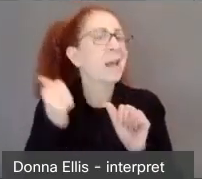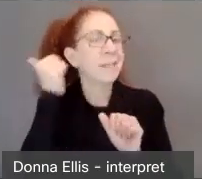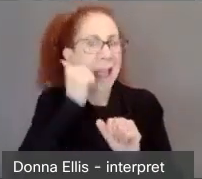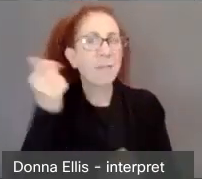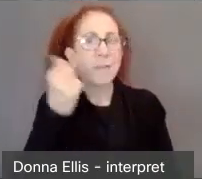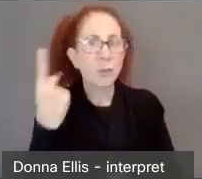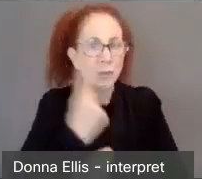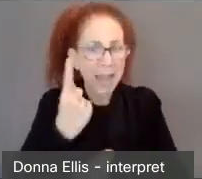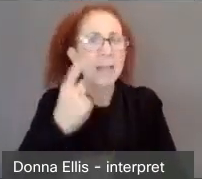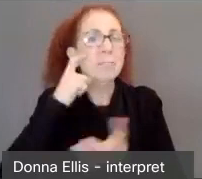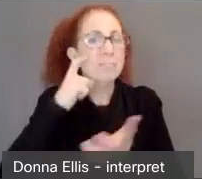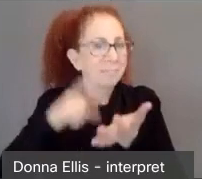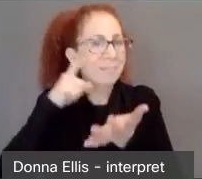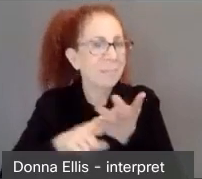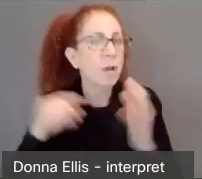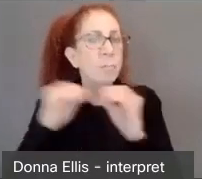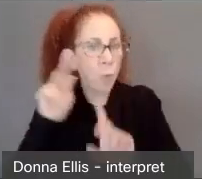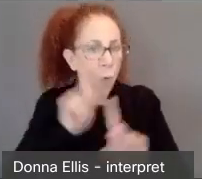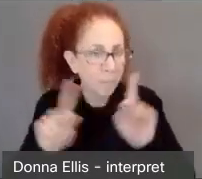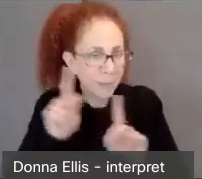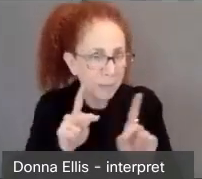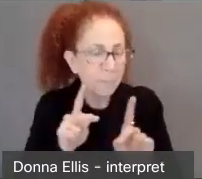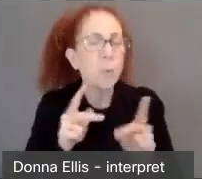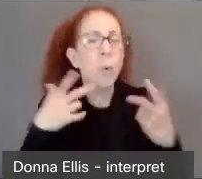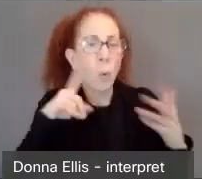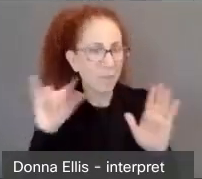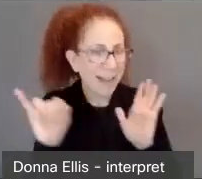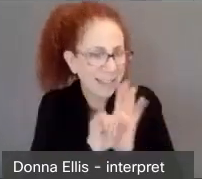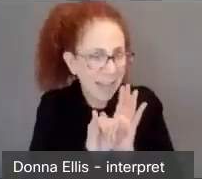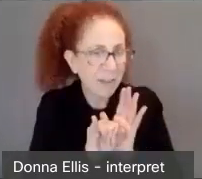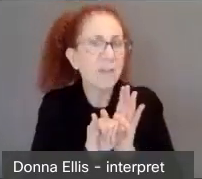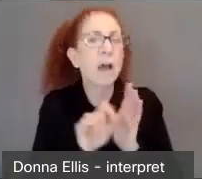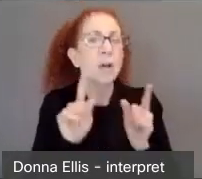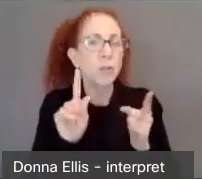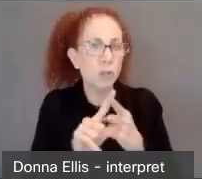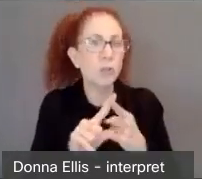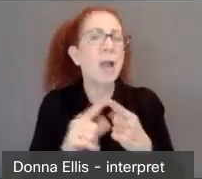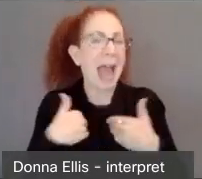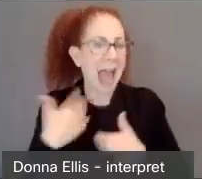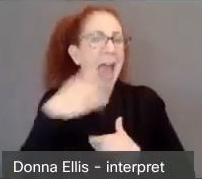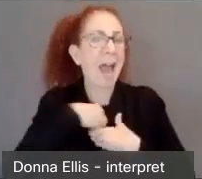the number of people who've been identified to be carrying variants of the coronavirus.